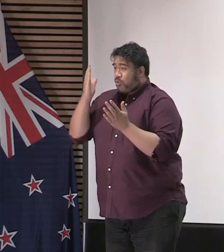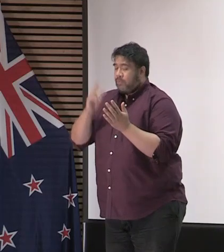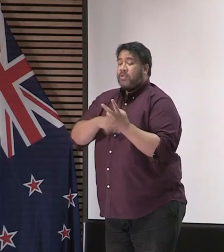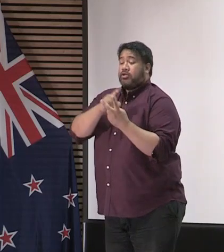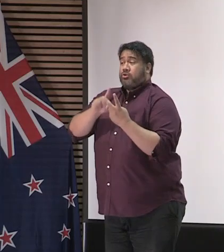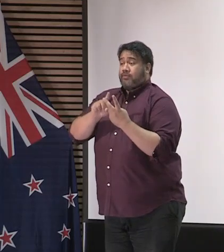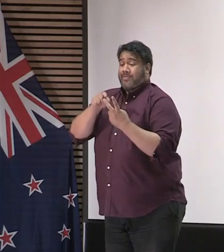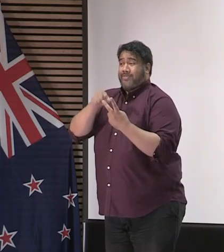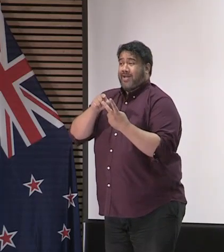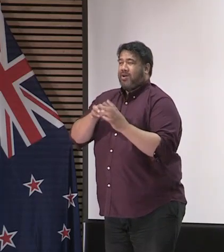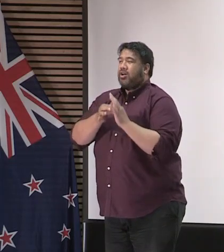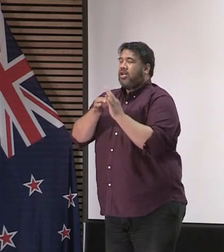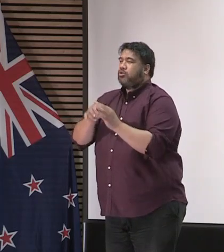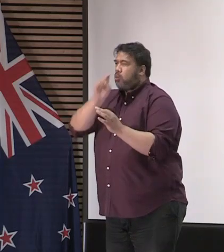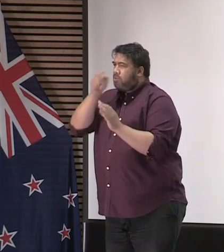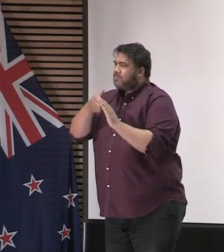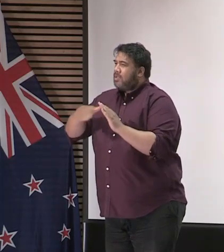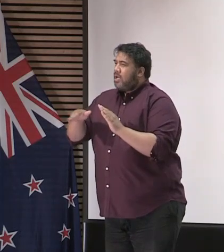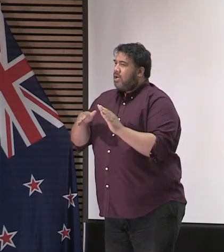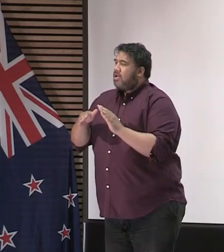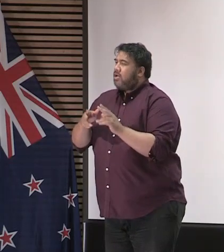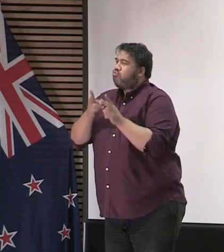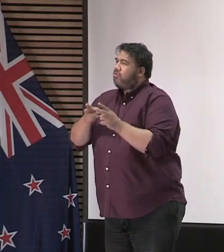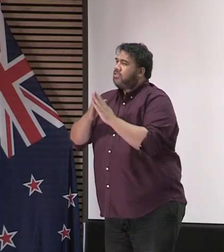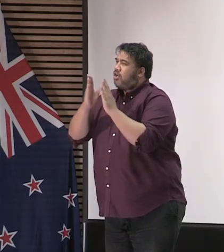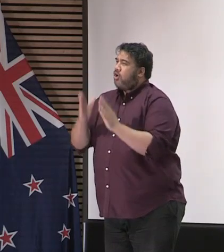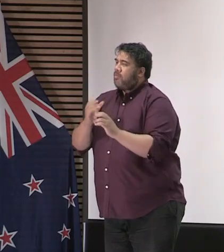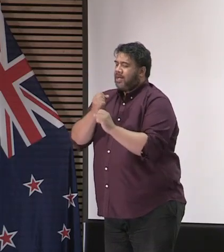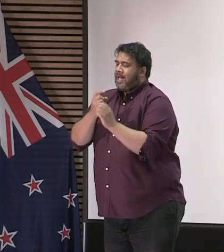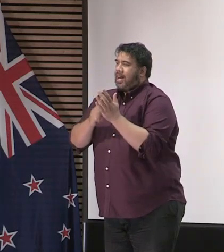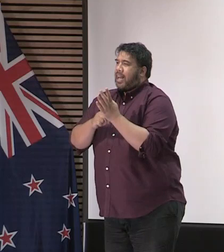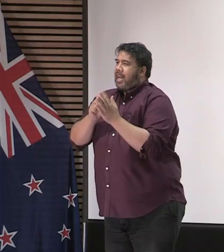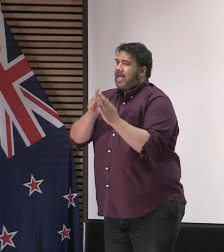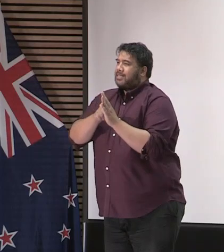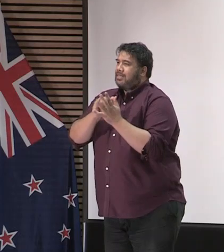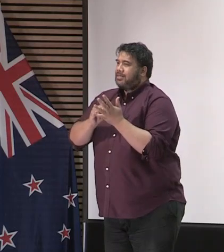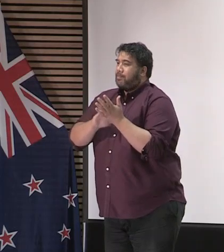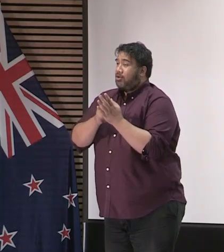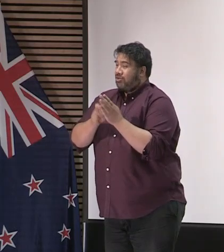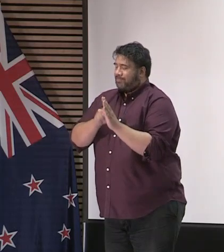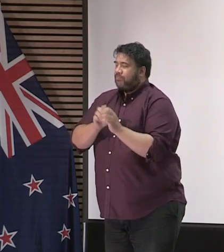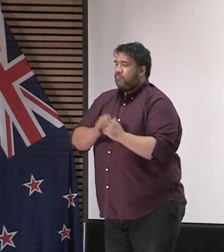confirmed cases - can we traced to cases. One is linked